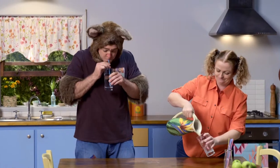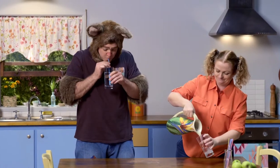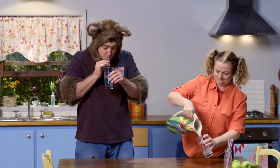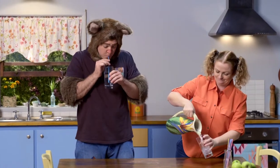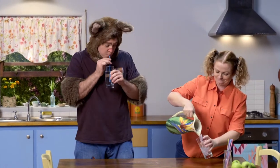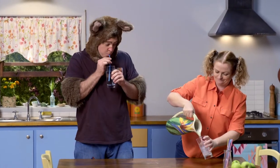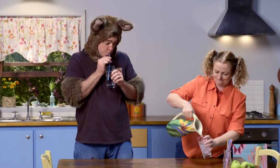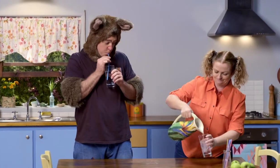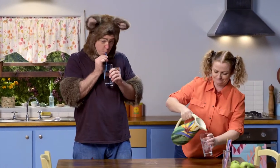Hm.